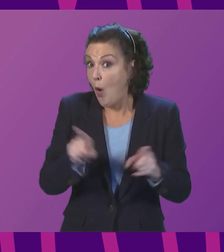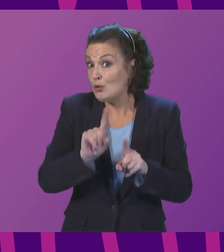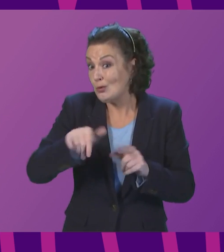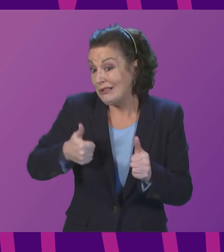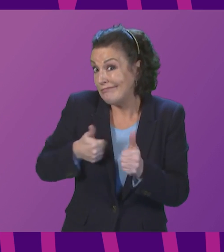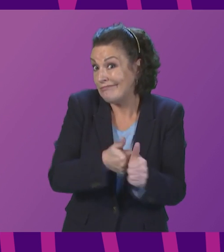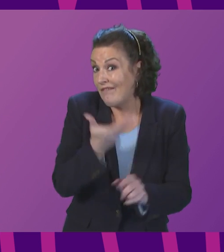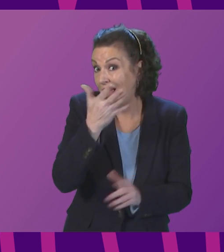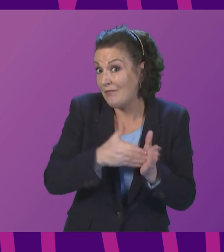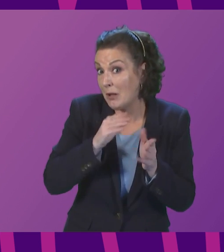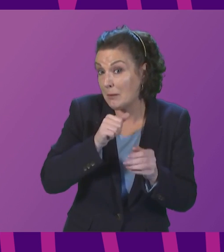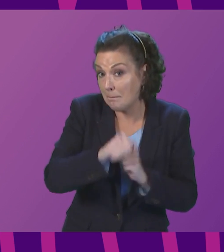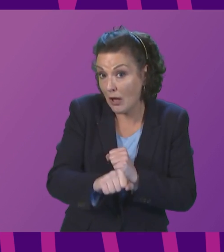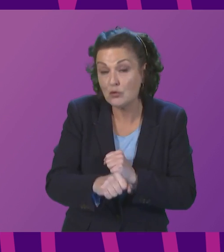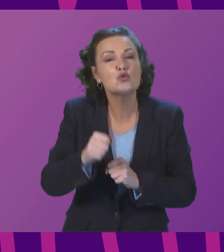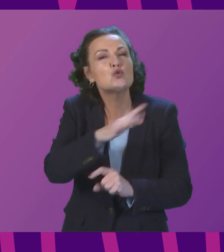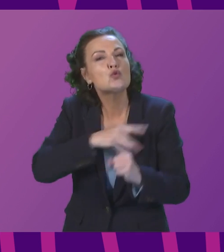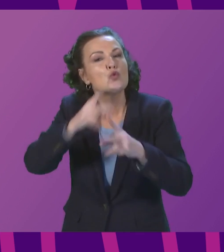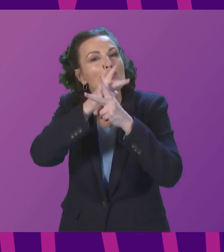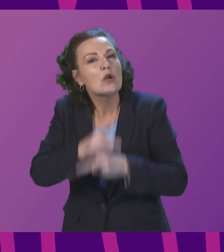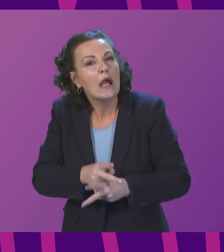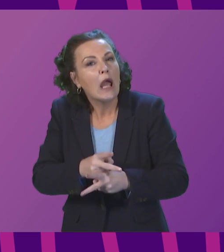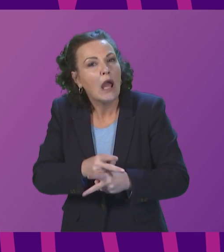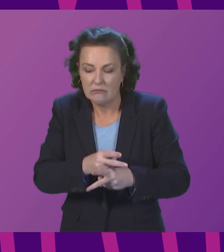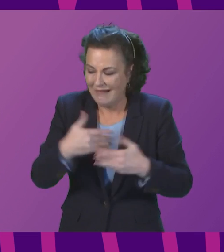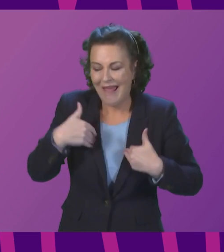to help local health and social care partnerships improve discharge planning arrangements in